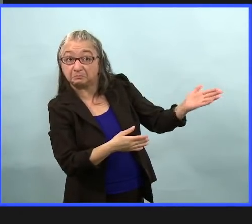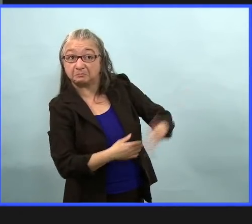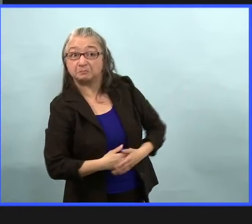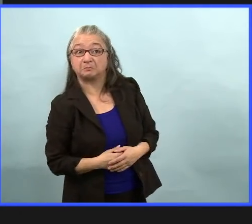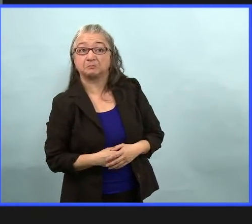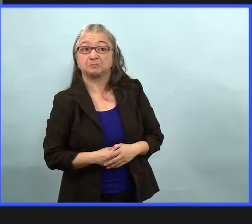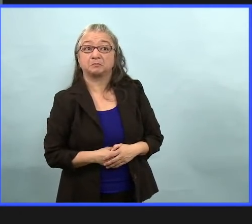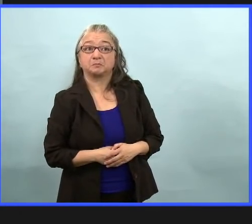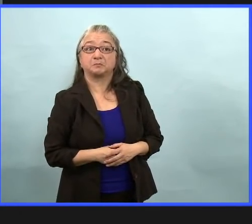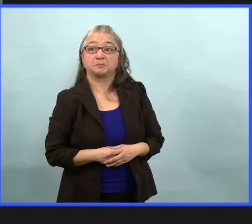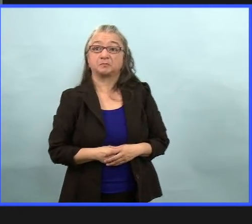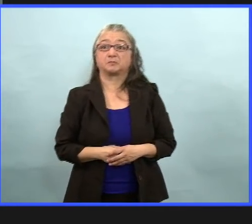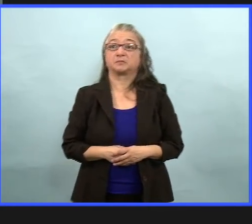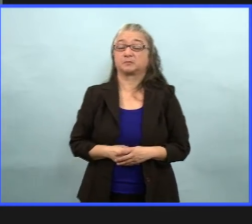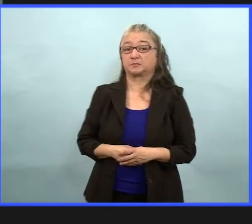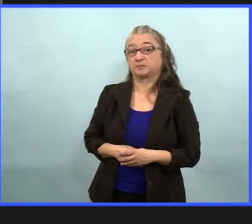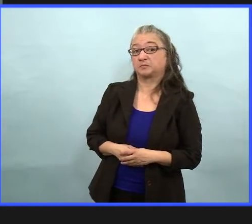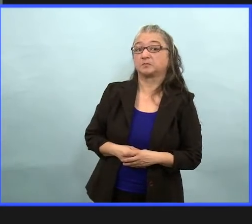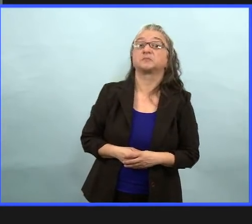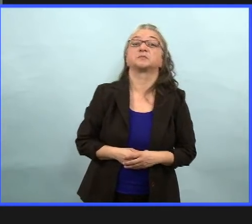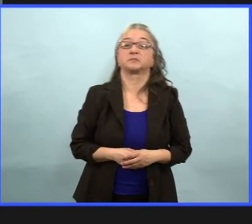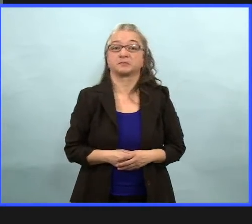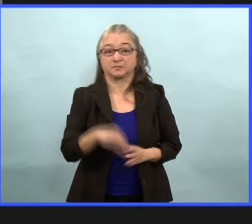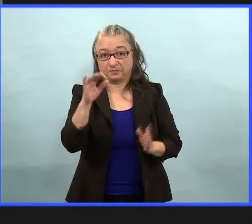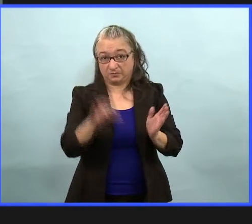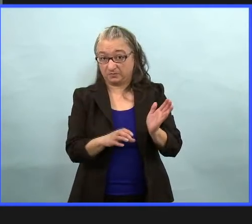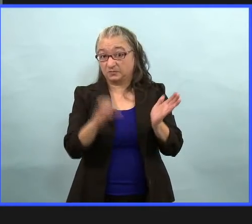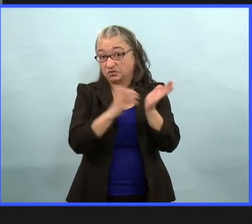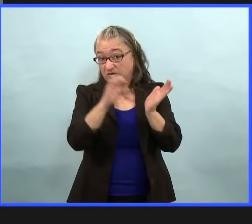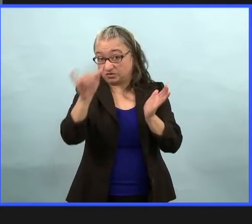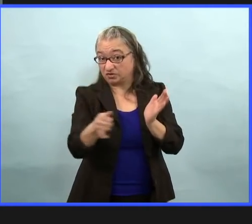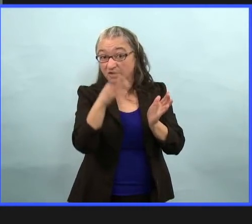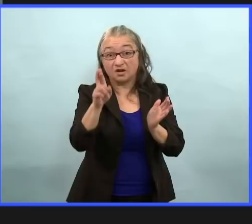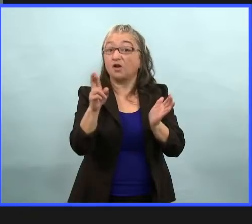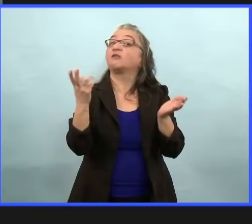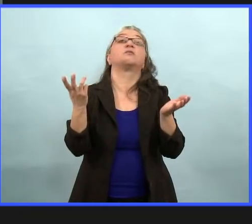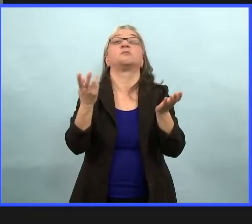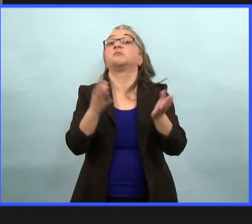yeah i think the most important thing was the timeliness of having the data available to